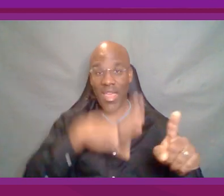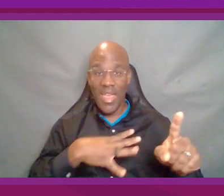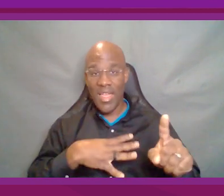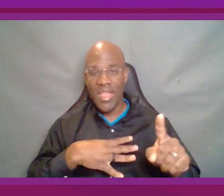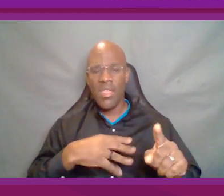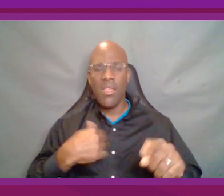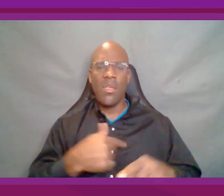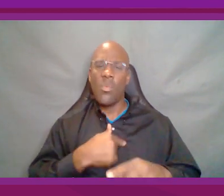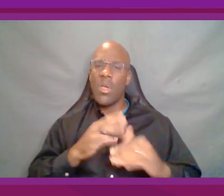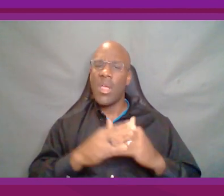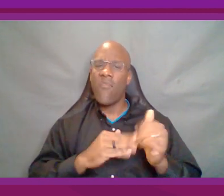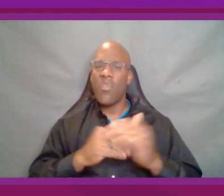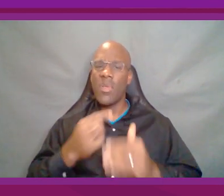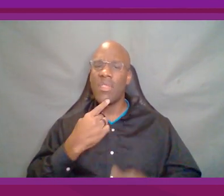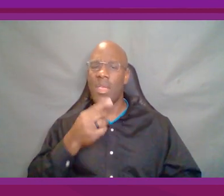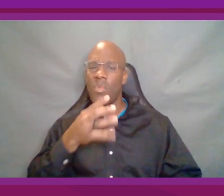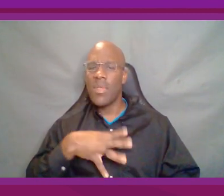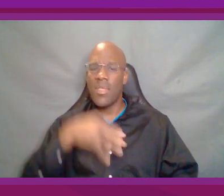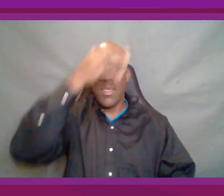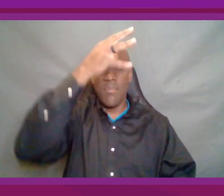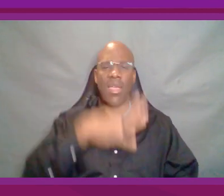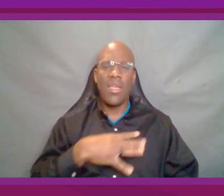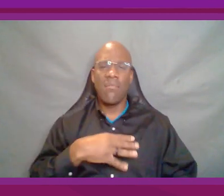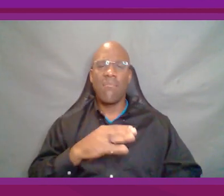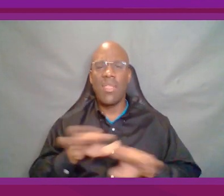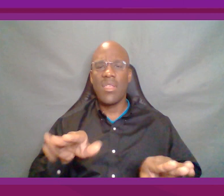woman or man.